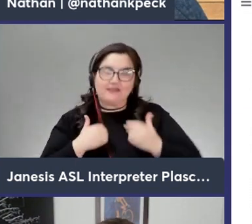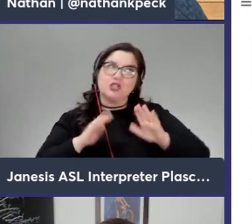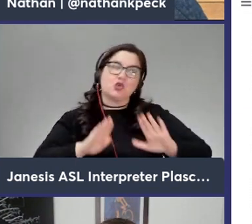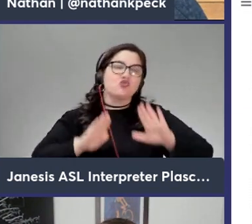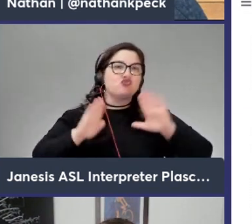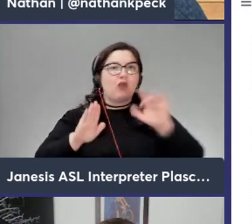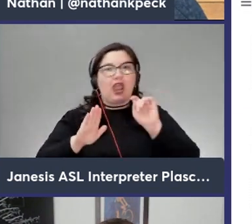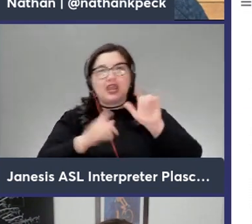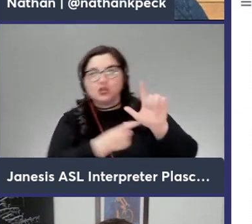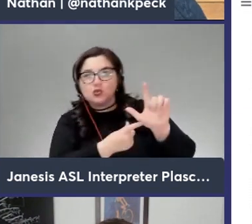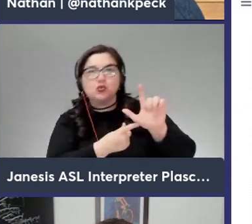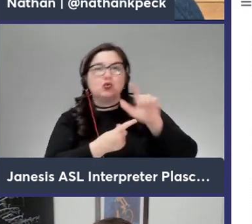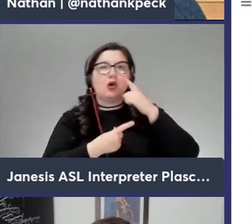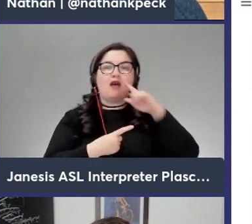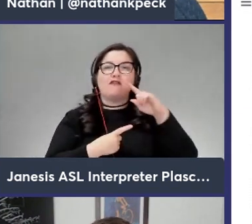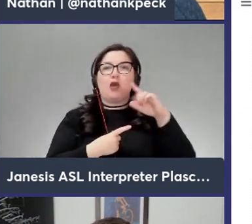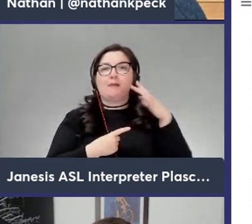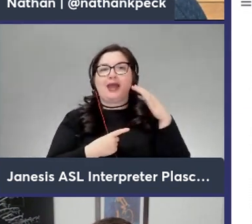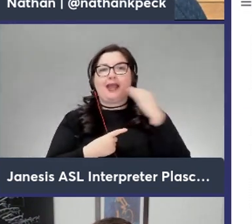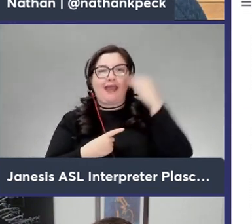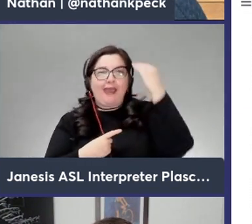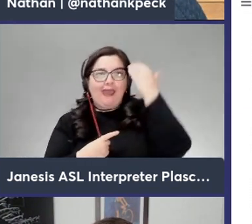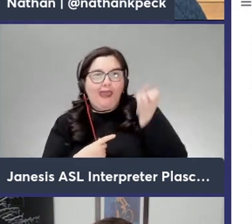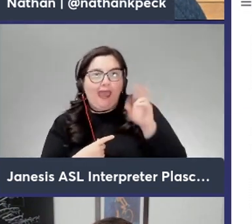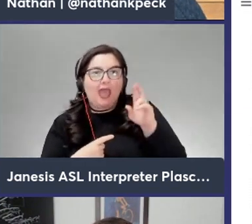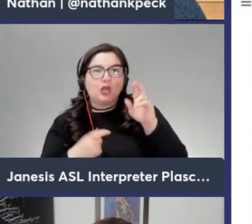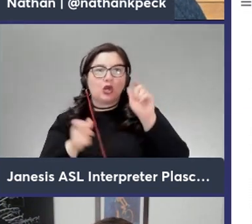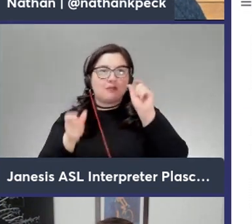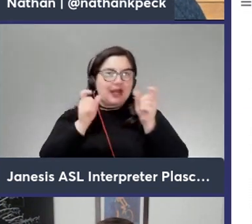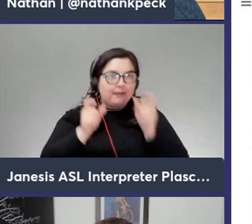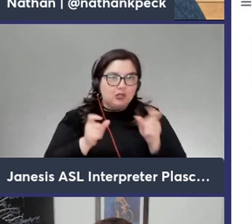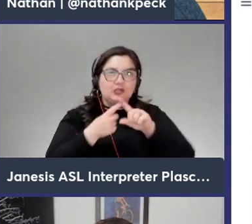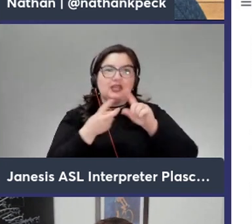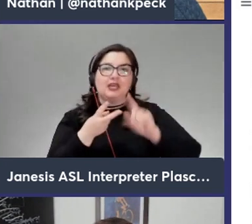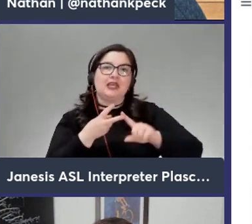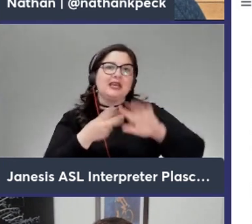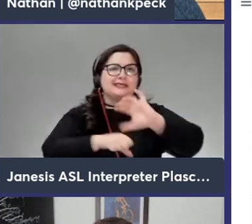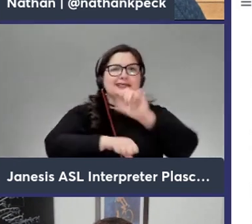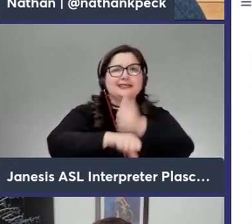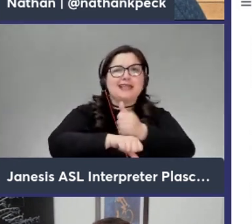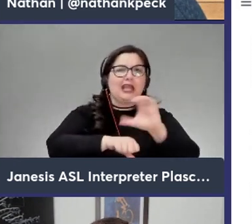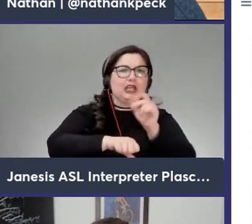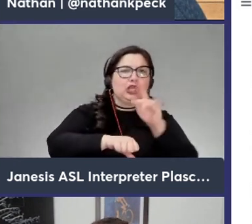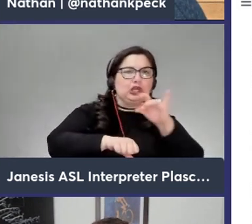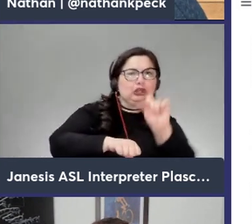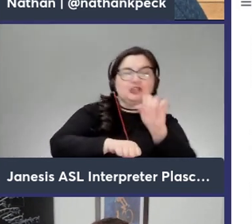maybe doing some header manipulation, you know, setting cookies, things like that. It's a really powerful tool.